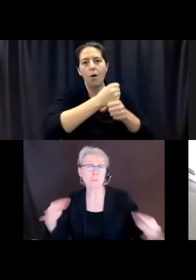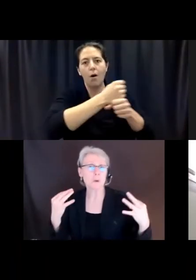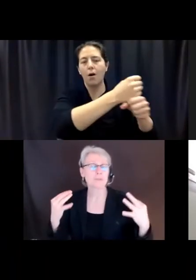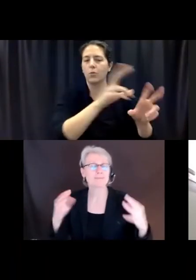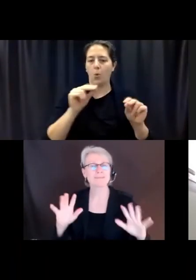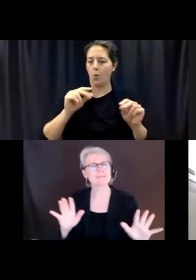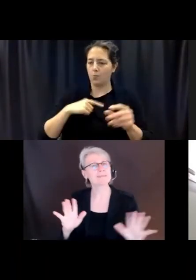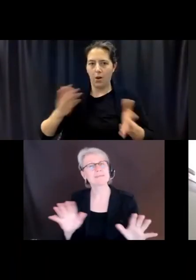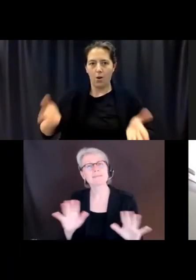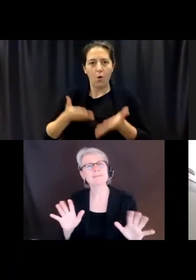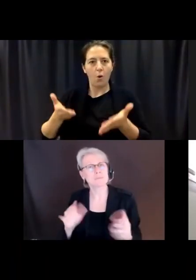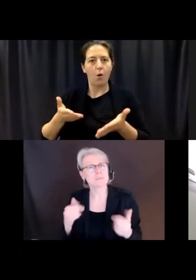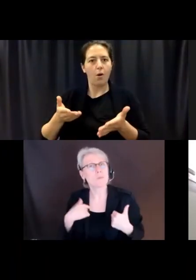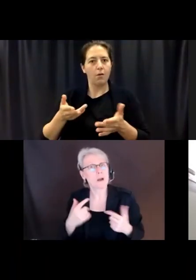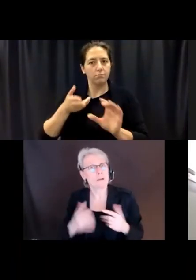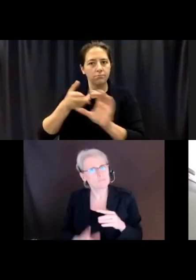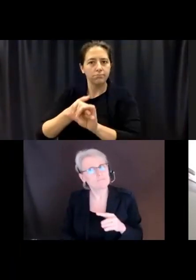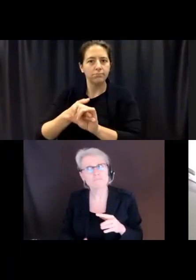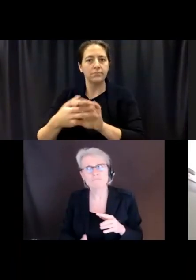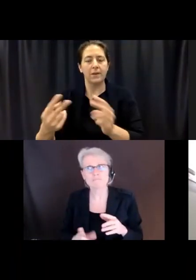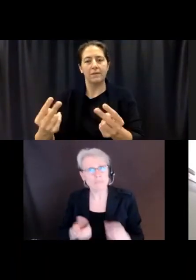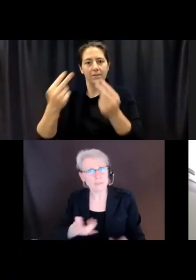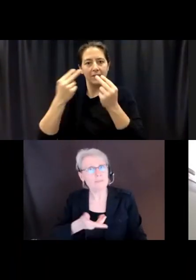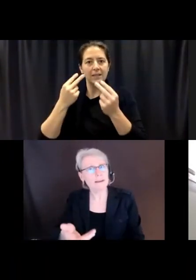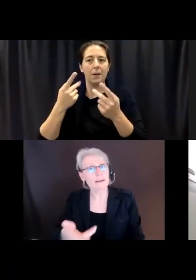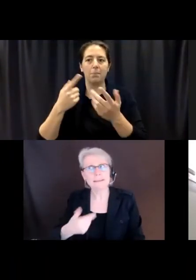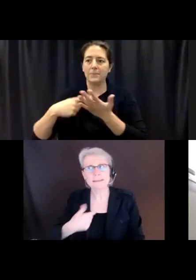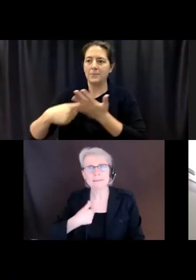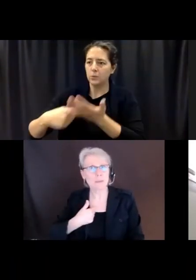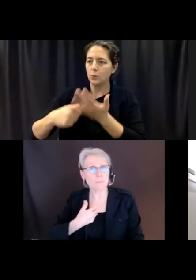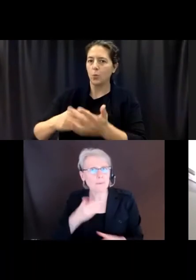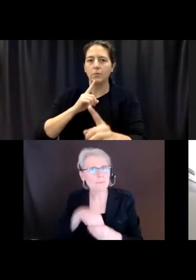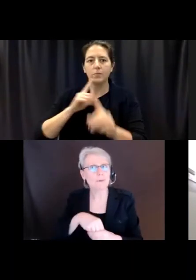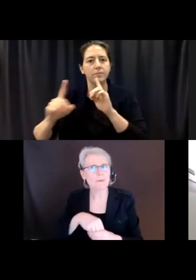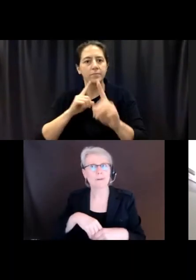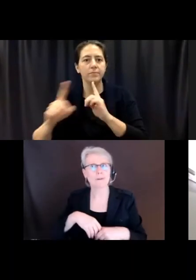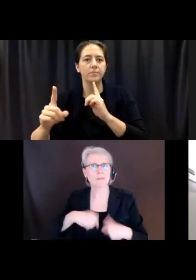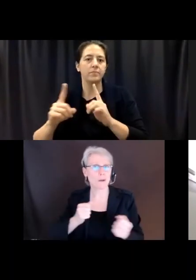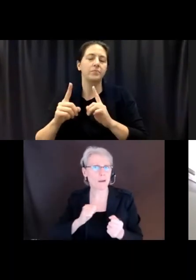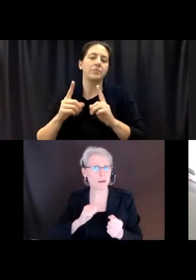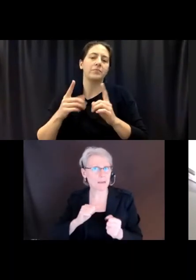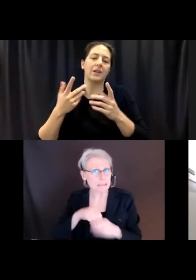WANT TO BE THERE. WE WANT TO BE PRESENT. WE WANT TO BE PART OF THE DIALOGUE OF THE DISCUSSION,